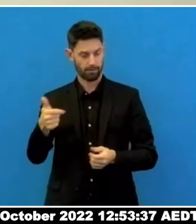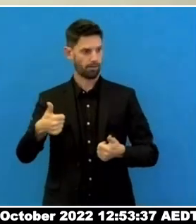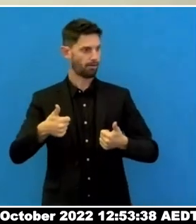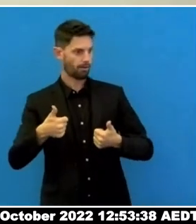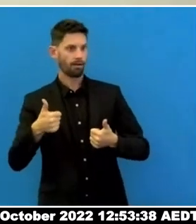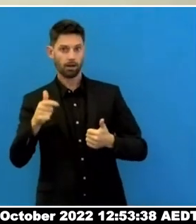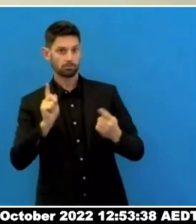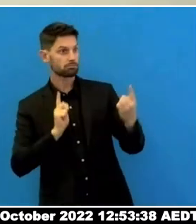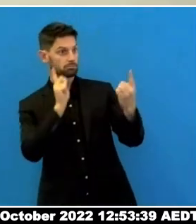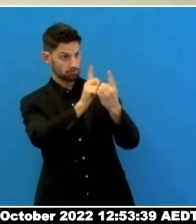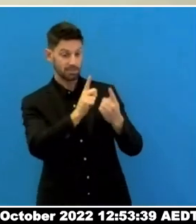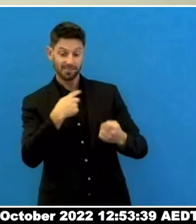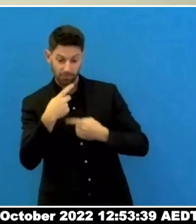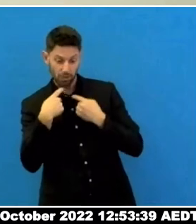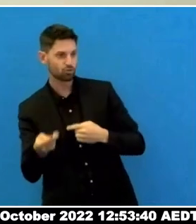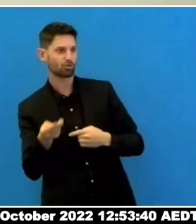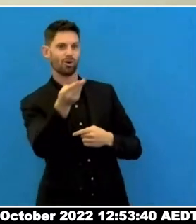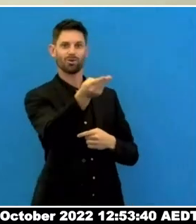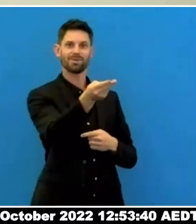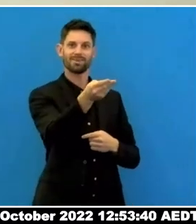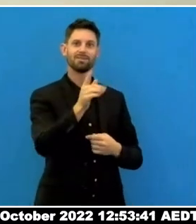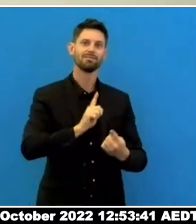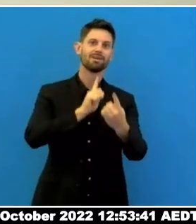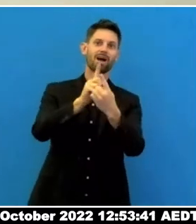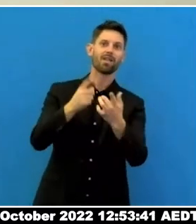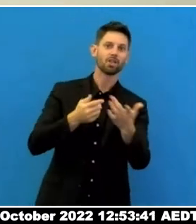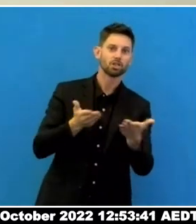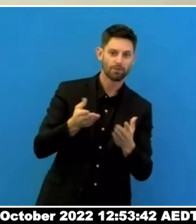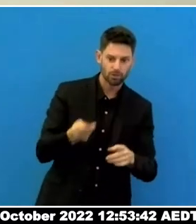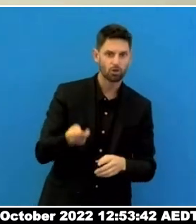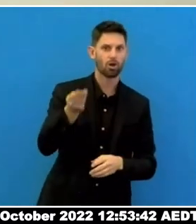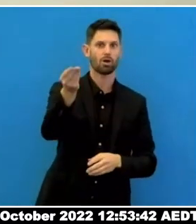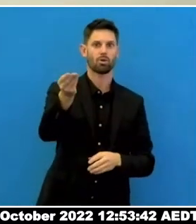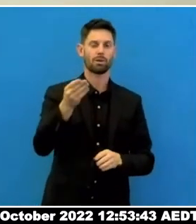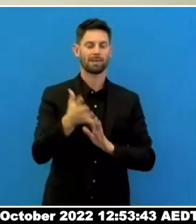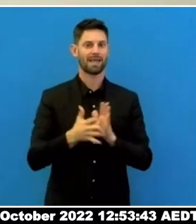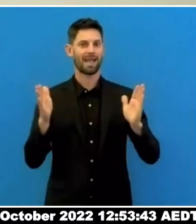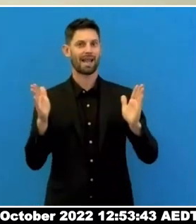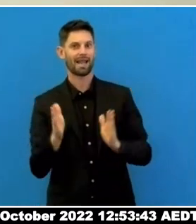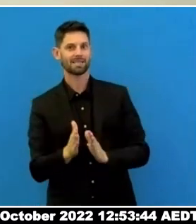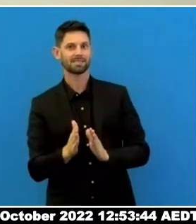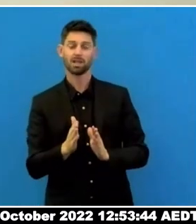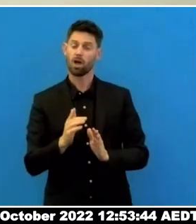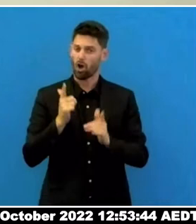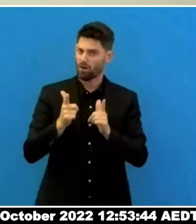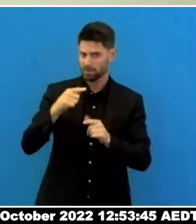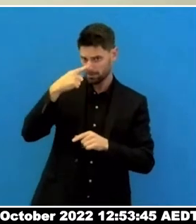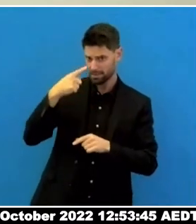then, to be able to show that to people when they are first engaging. And it gets around that feedback that we hear constantly, so often,